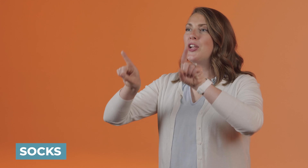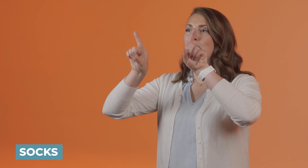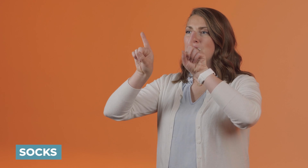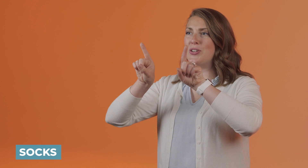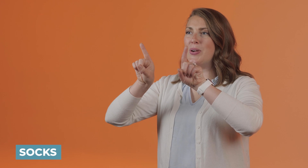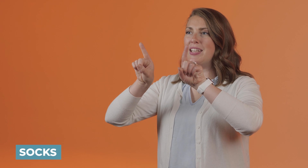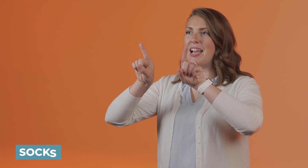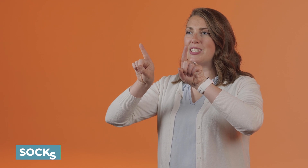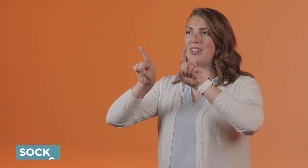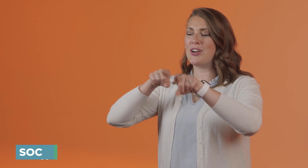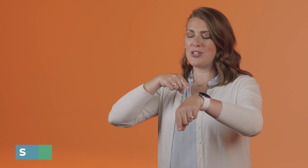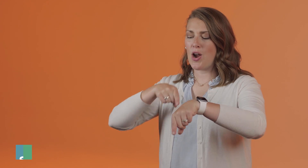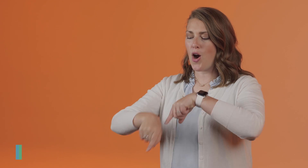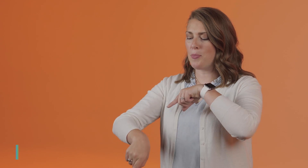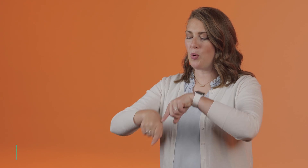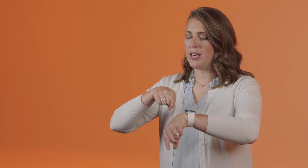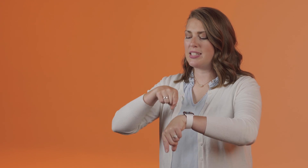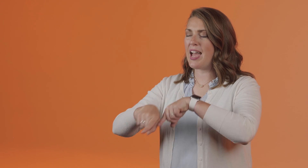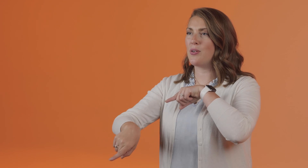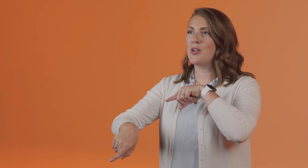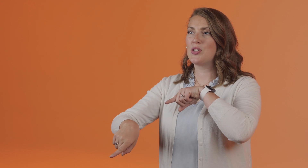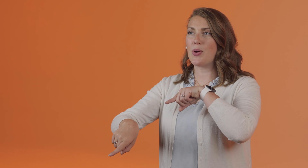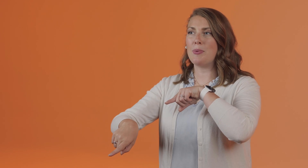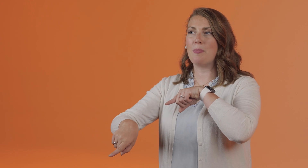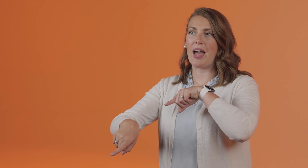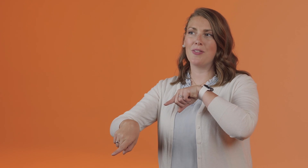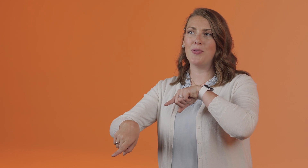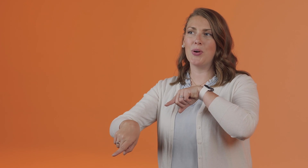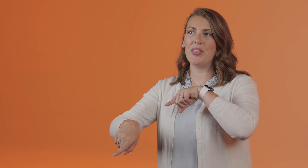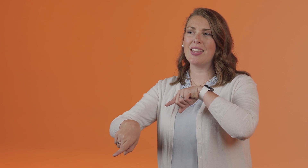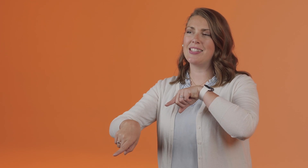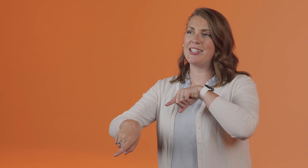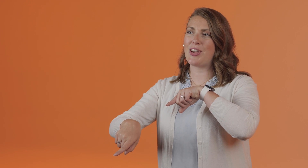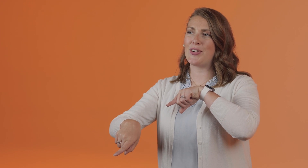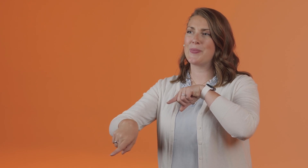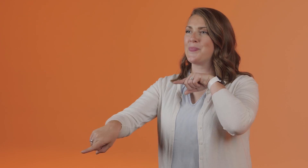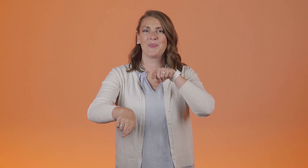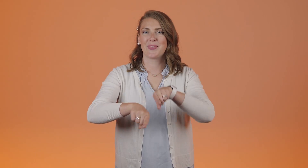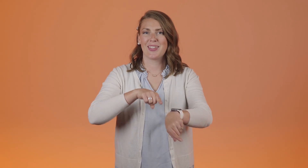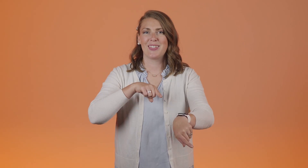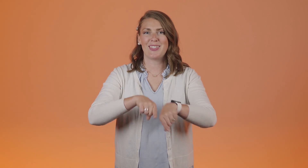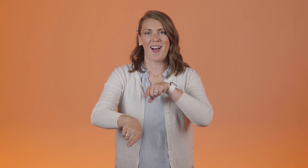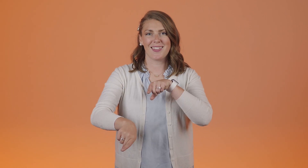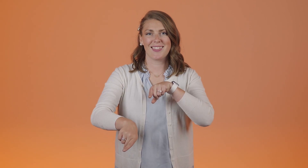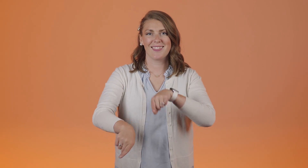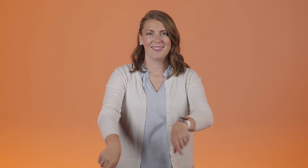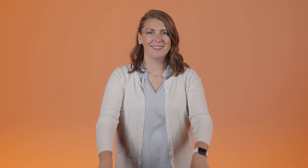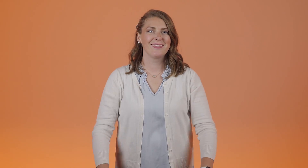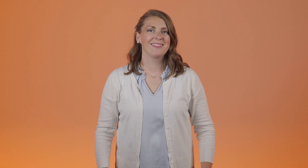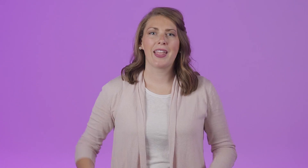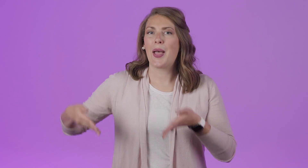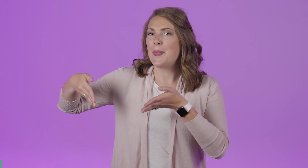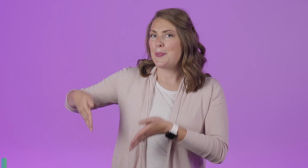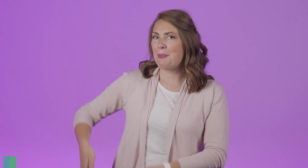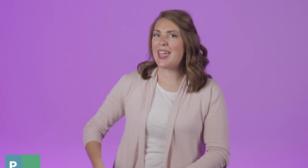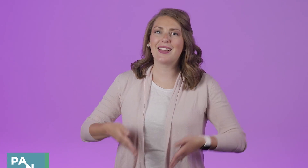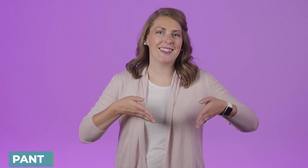your two index fingers are pointing down swiping back and forth against each other 'socks.' 'Pants,